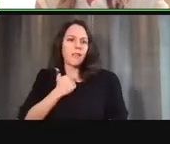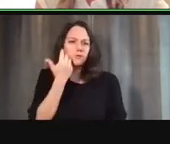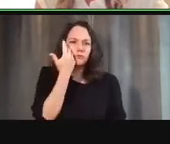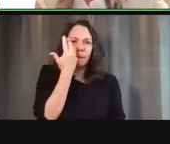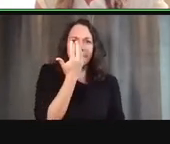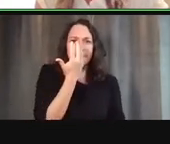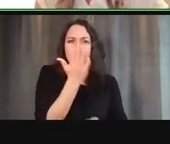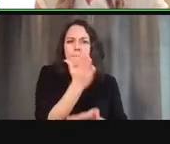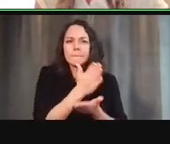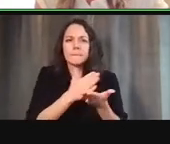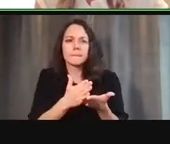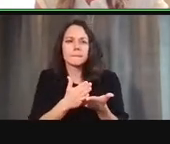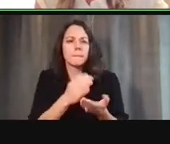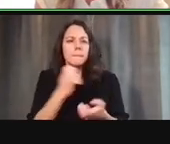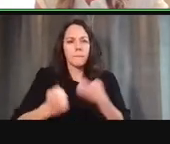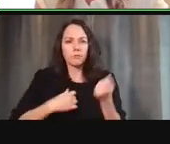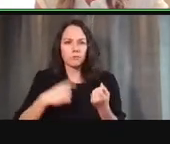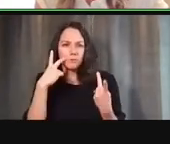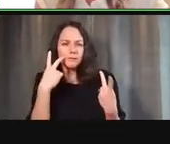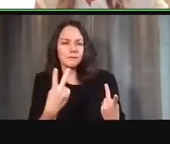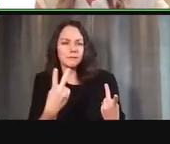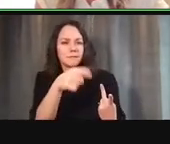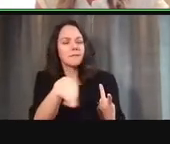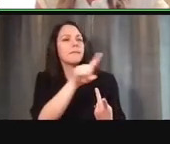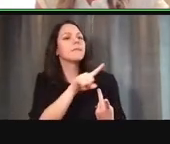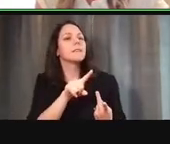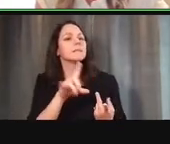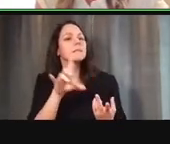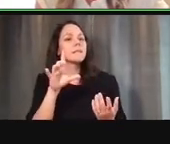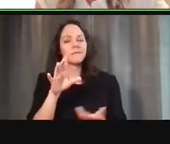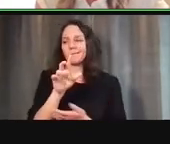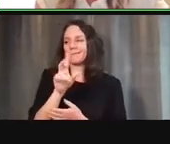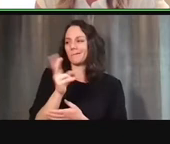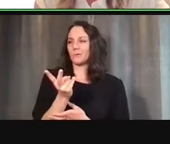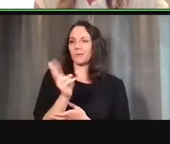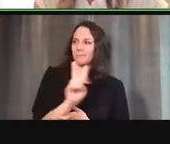but vivid description of Adam and Eve being cast out of the Garden of Eden.